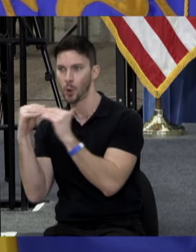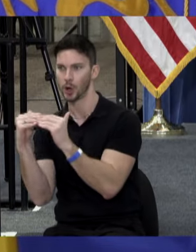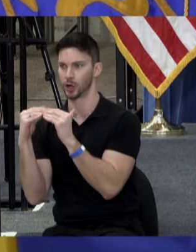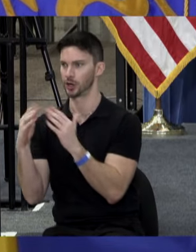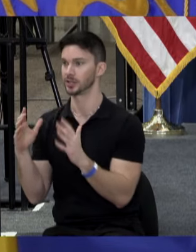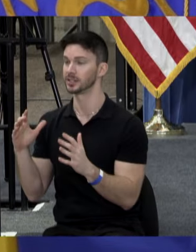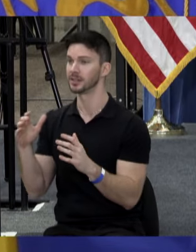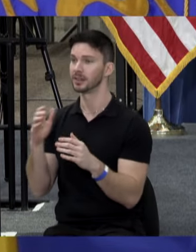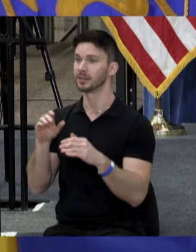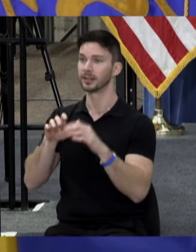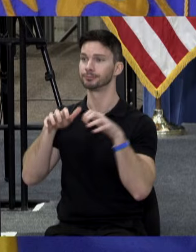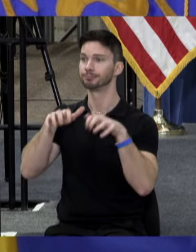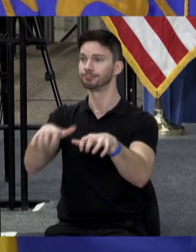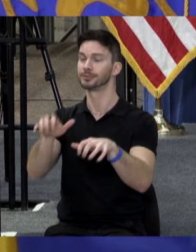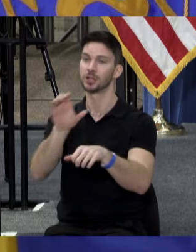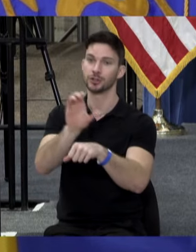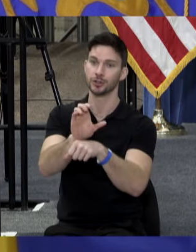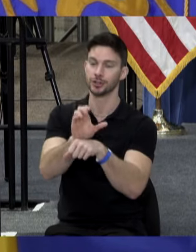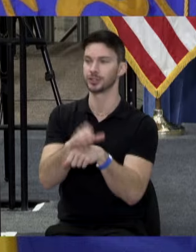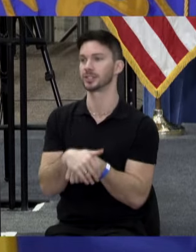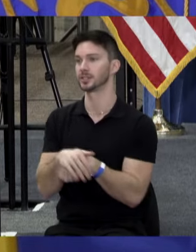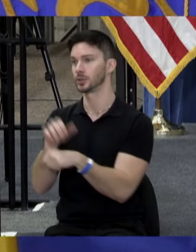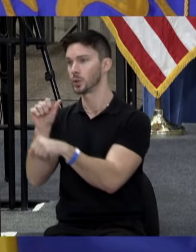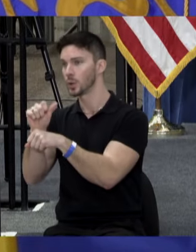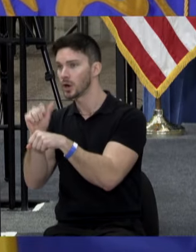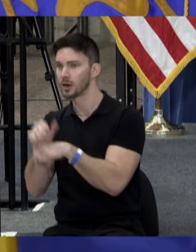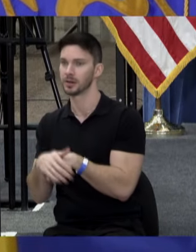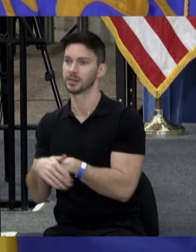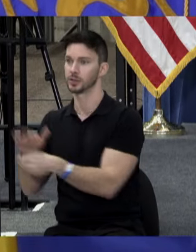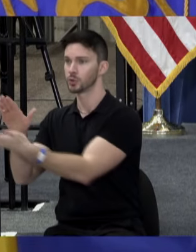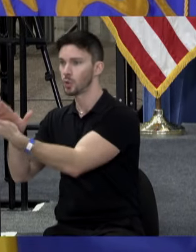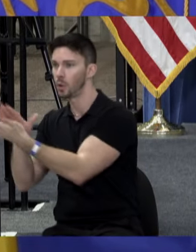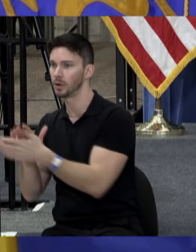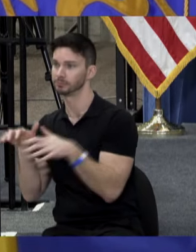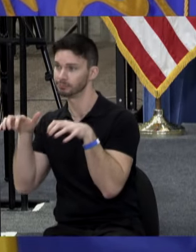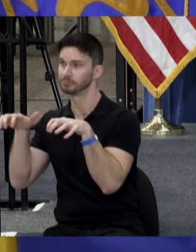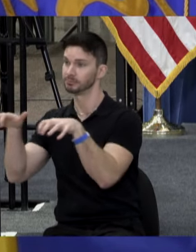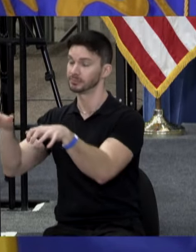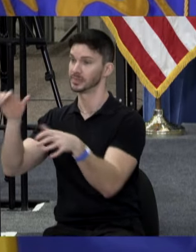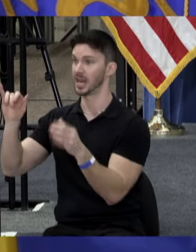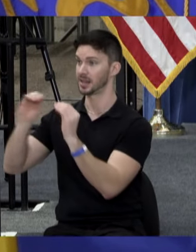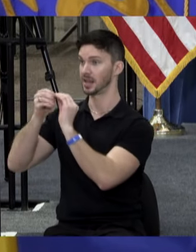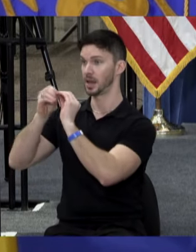our schoolhouses, our workplaces, and their numbers are growing. According to the National